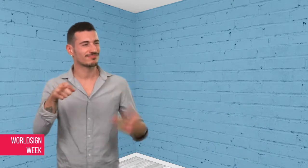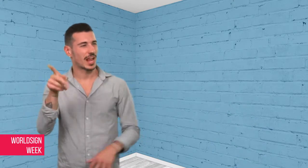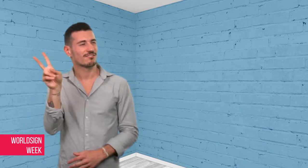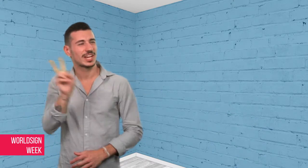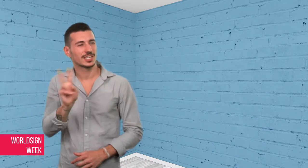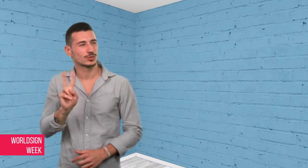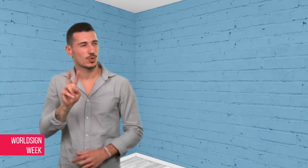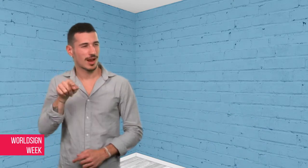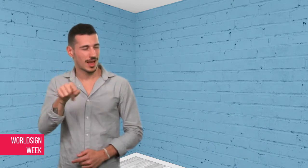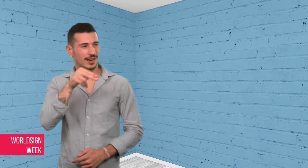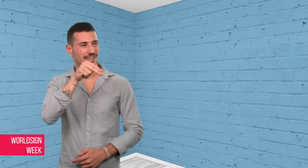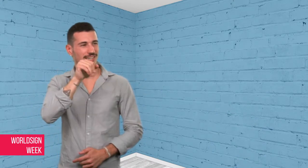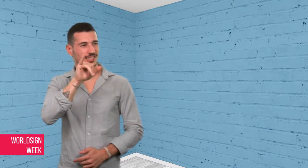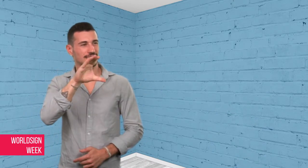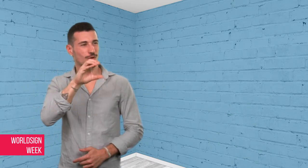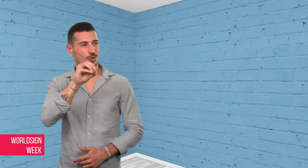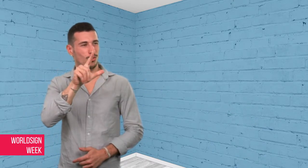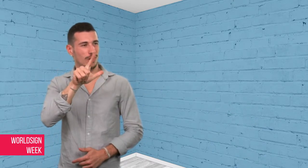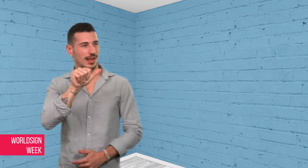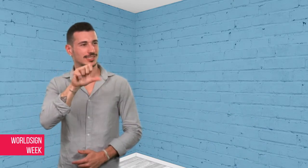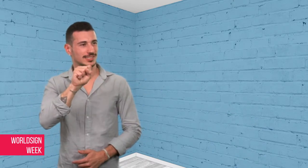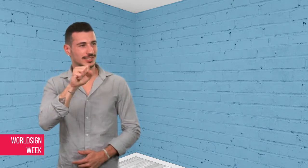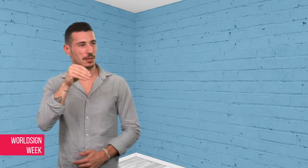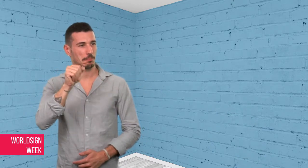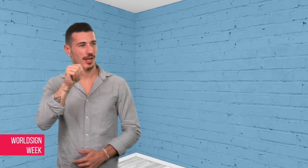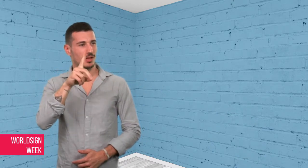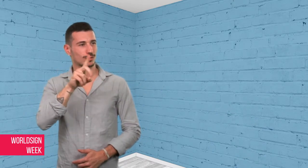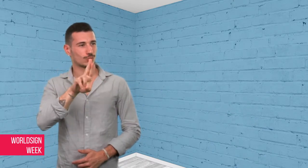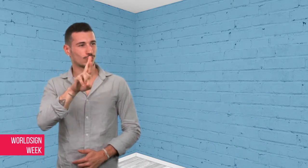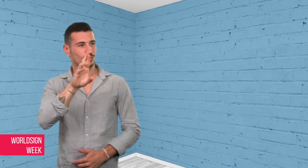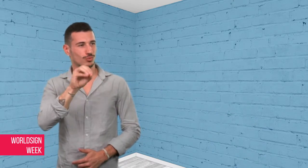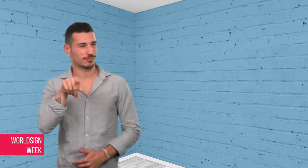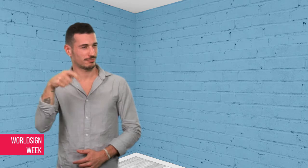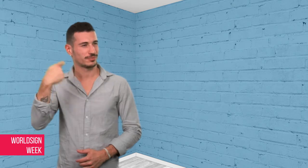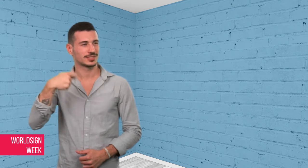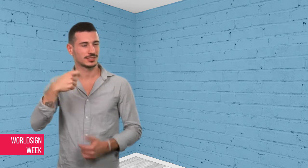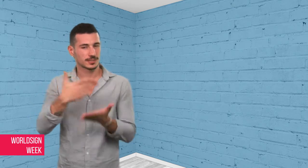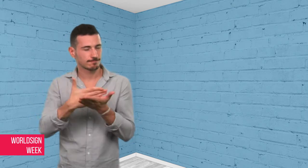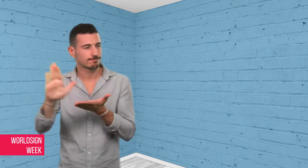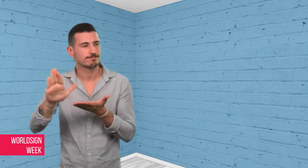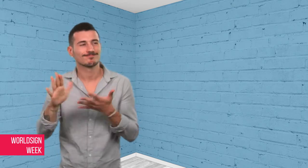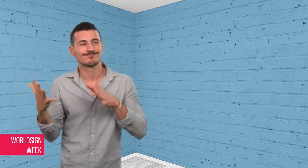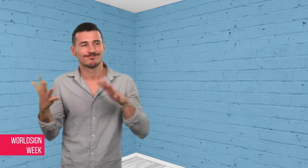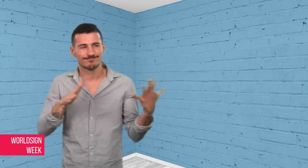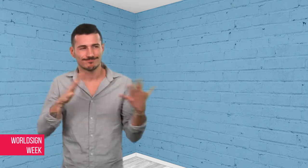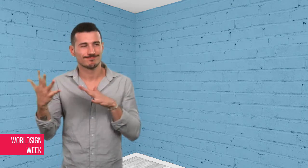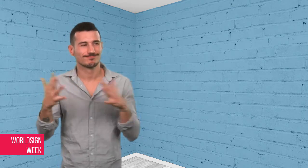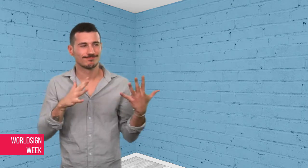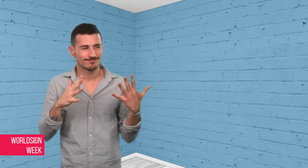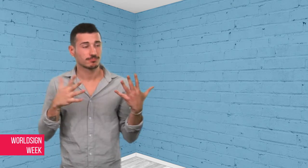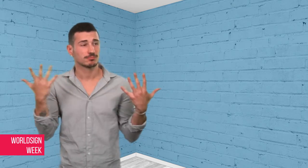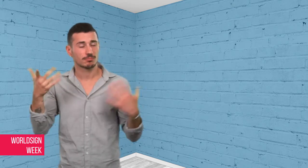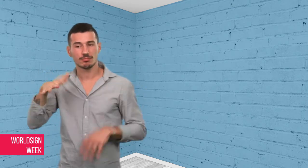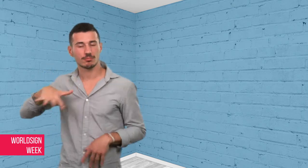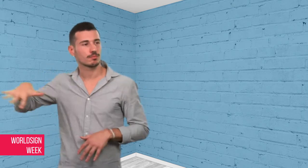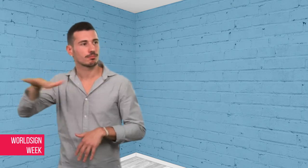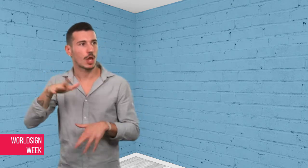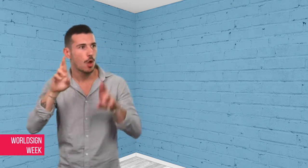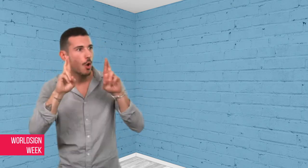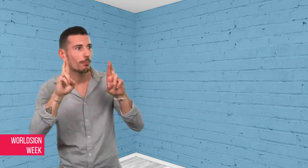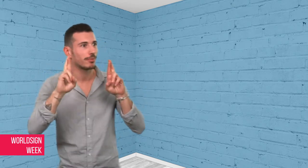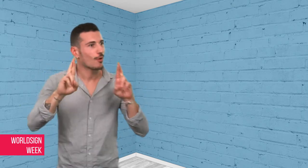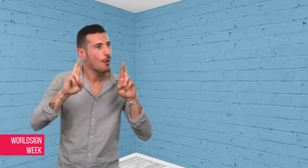Venezuela President Nicolas Maduro might but hope of